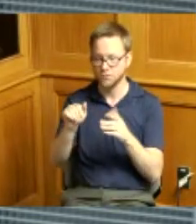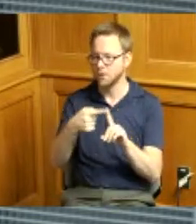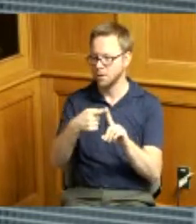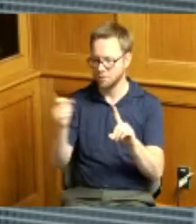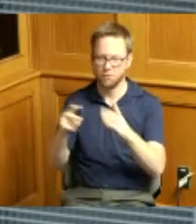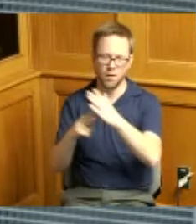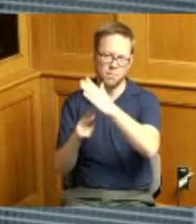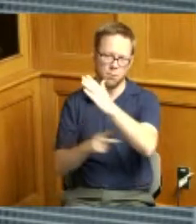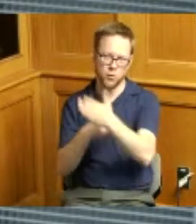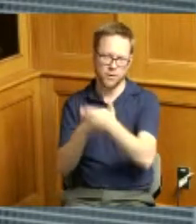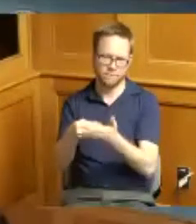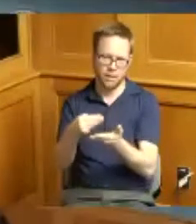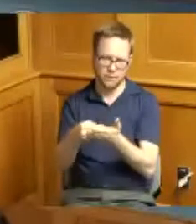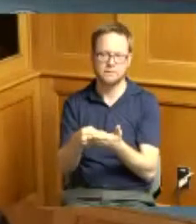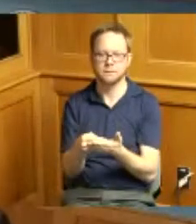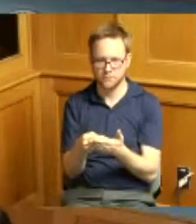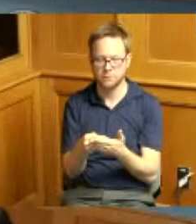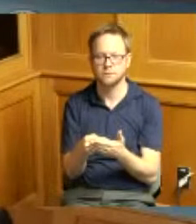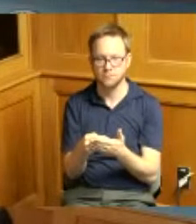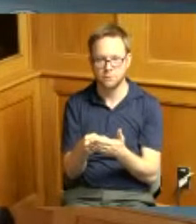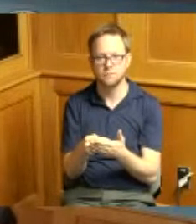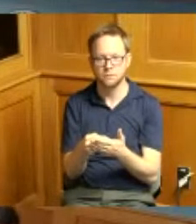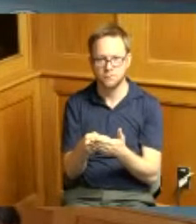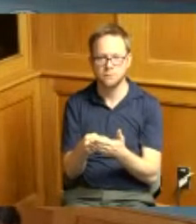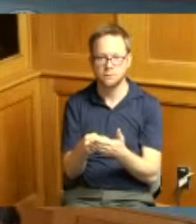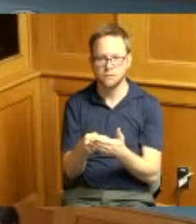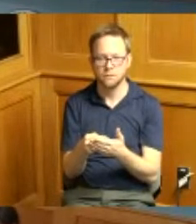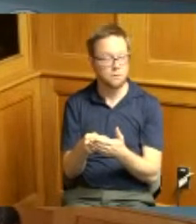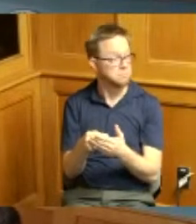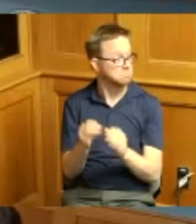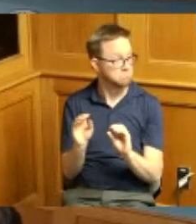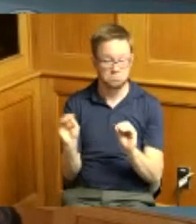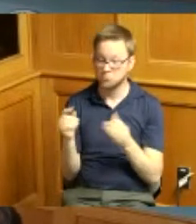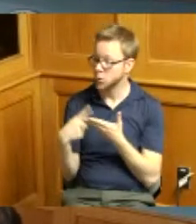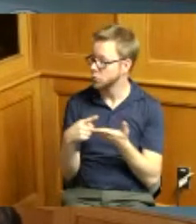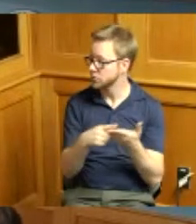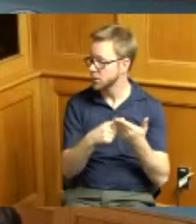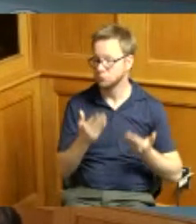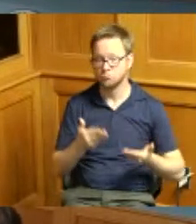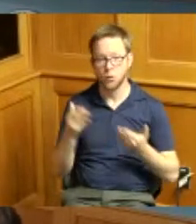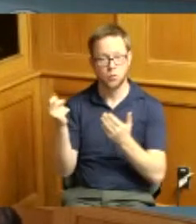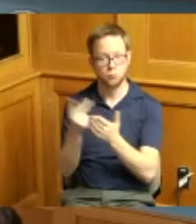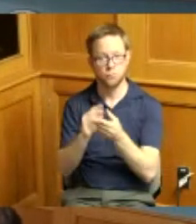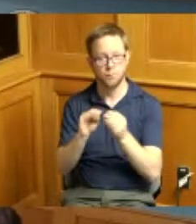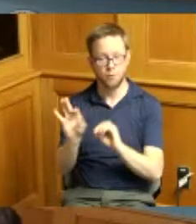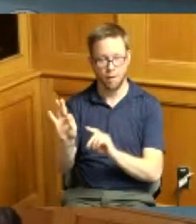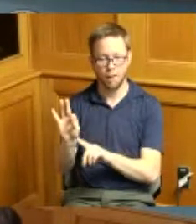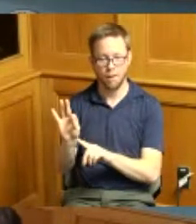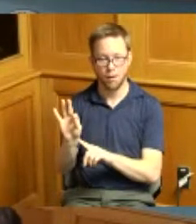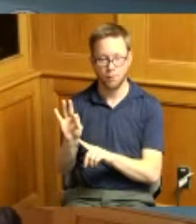okay thank you any discussion I'd like to make a motion to approve item nine second